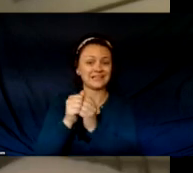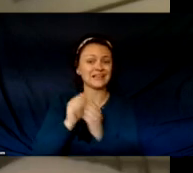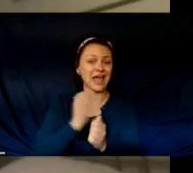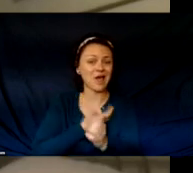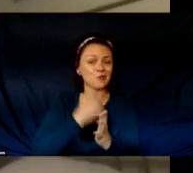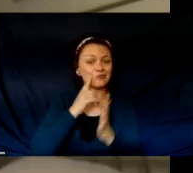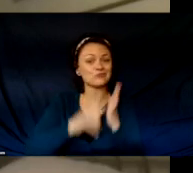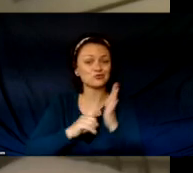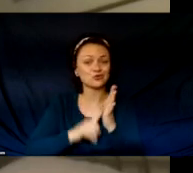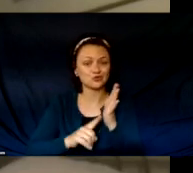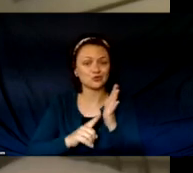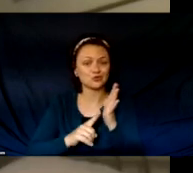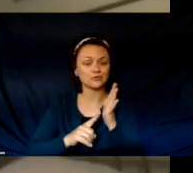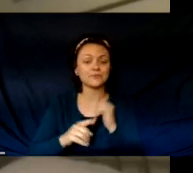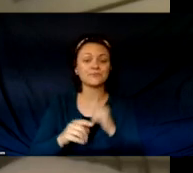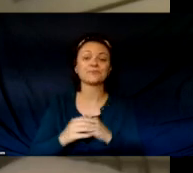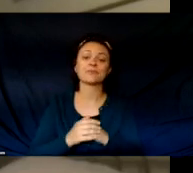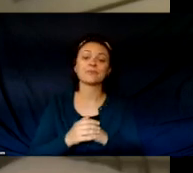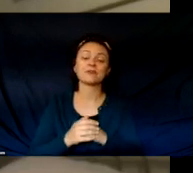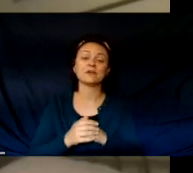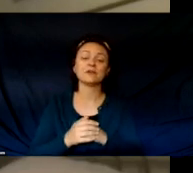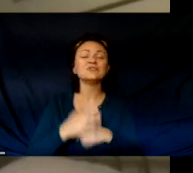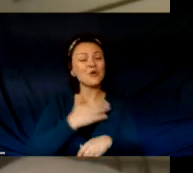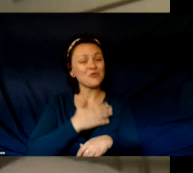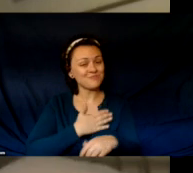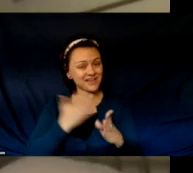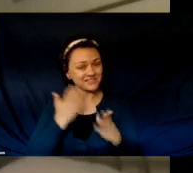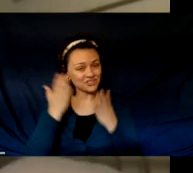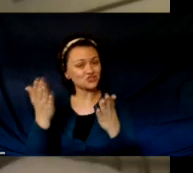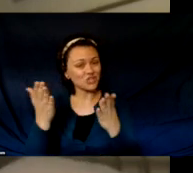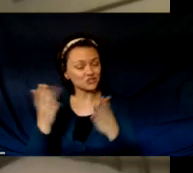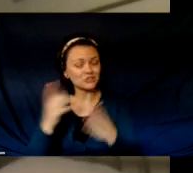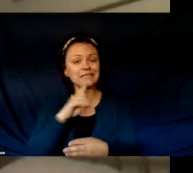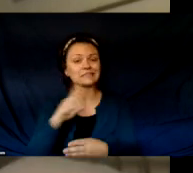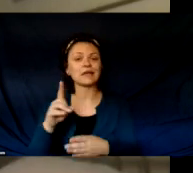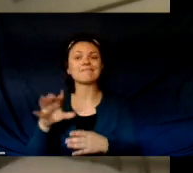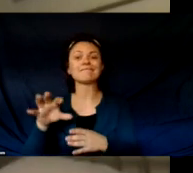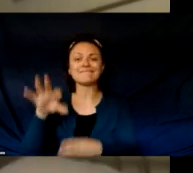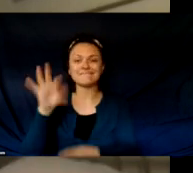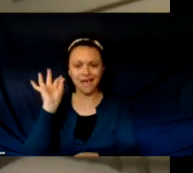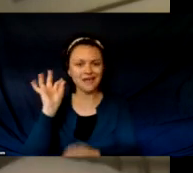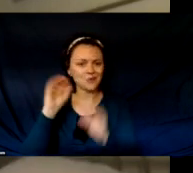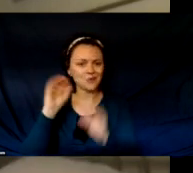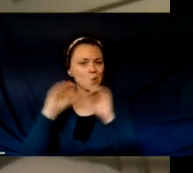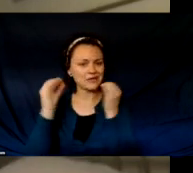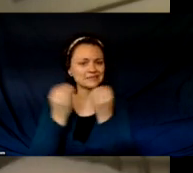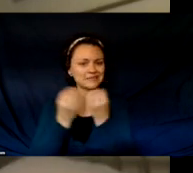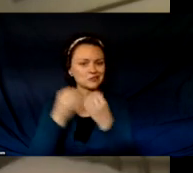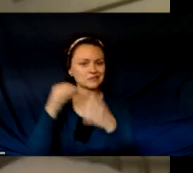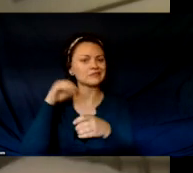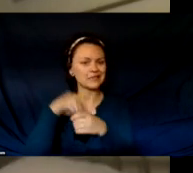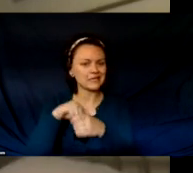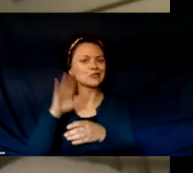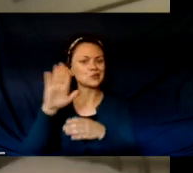My suggestion would just be to find organizations within your community, reach out to them,